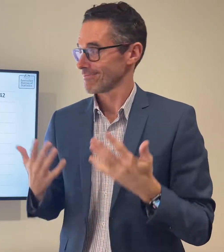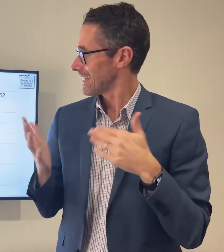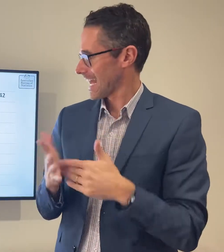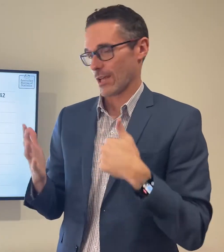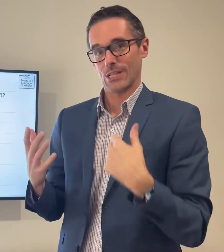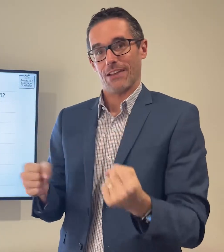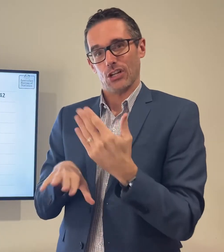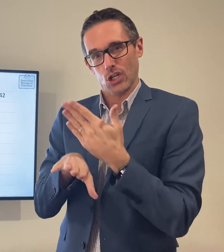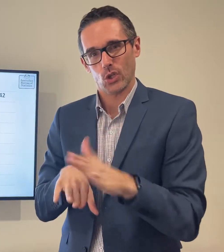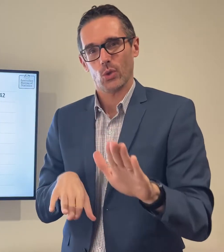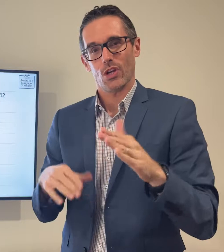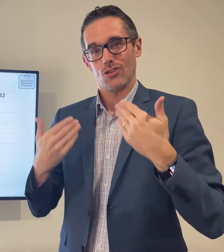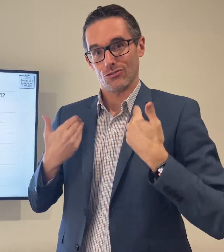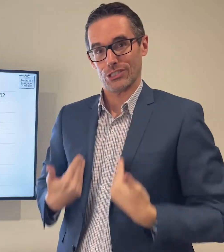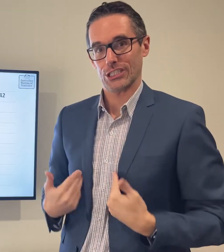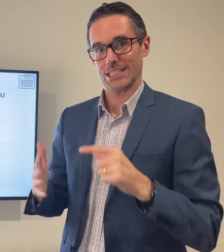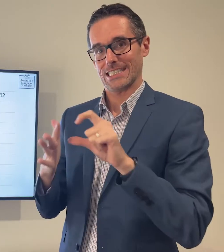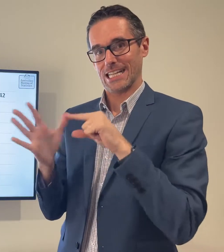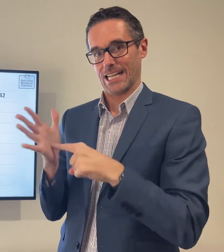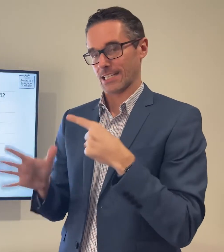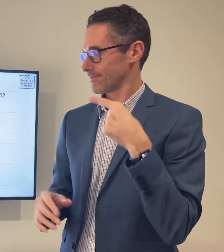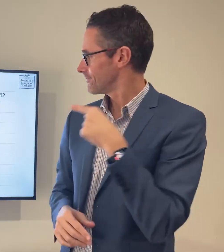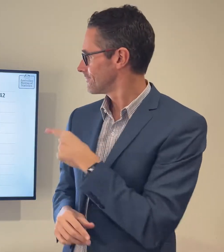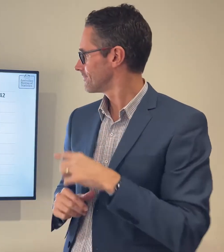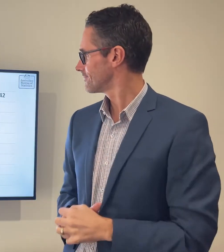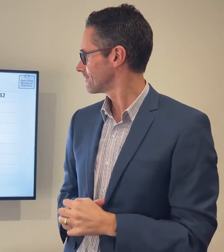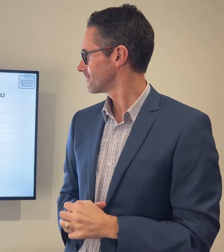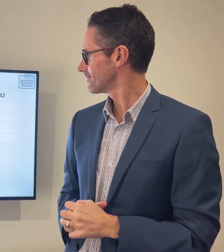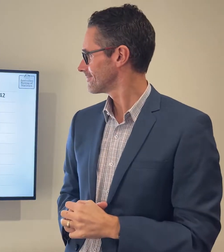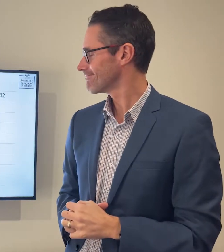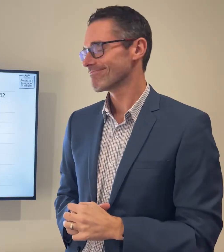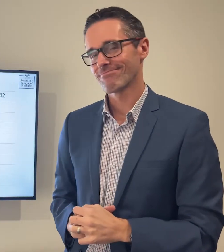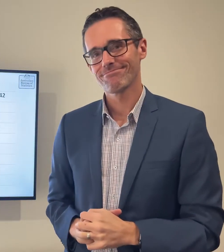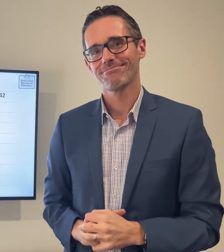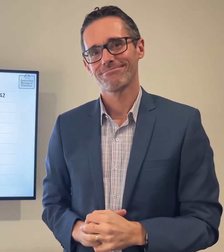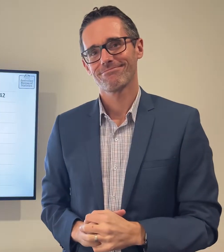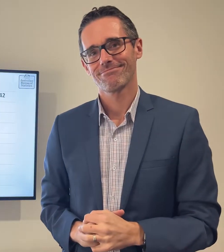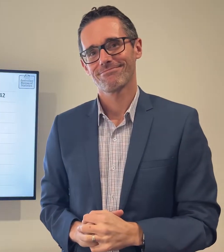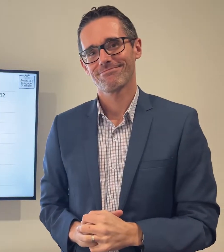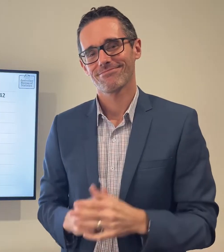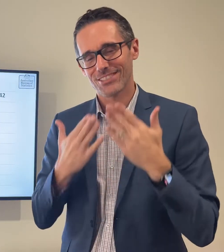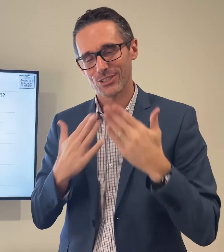use at home?”. Now we have new, rich data. Thank you.